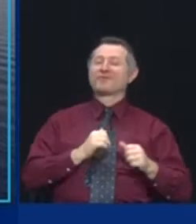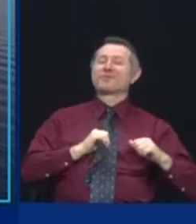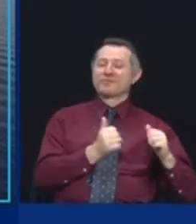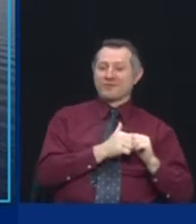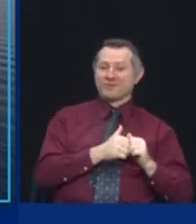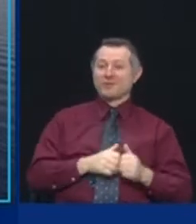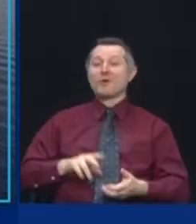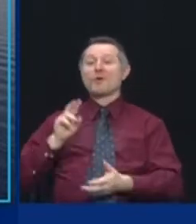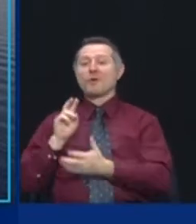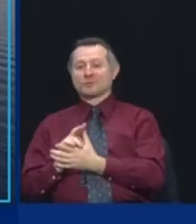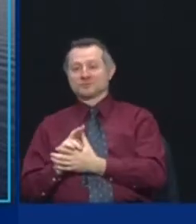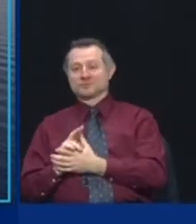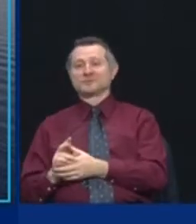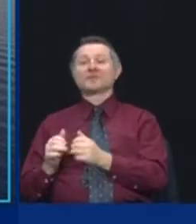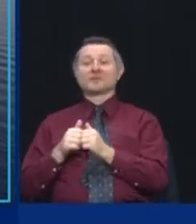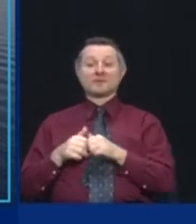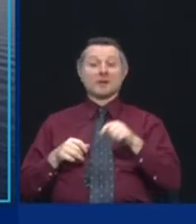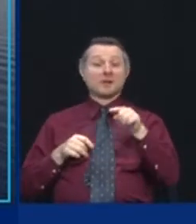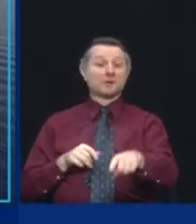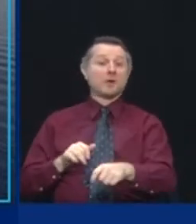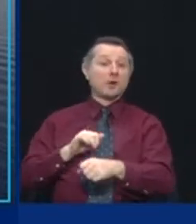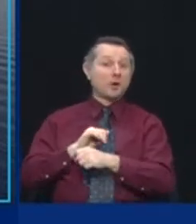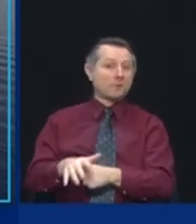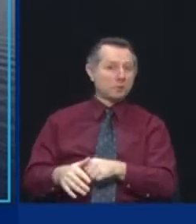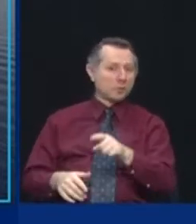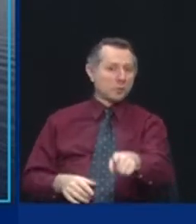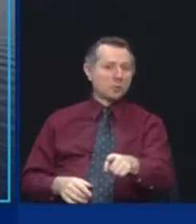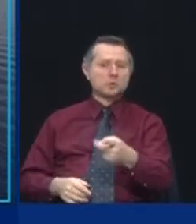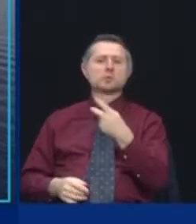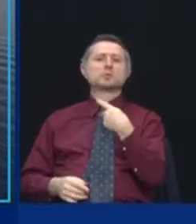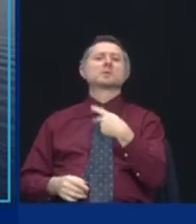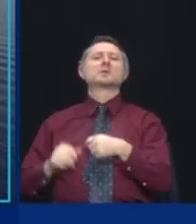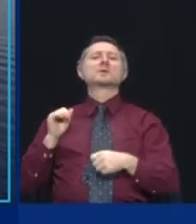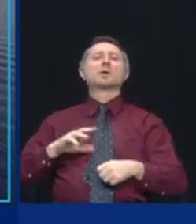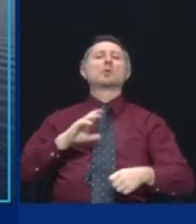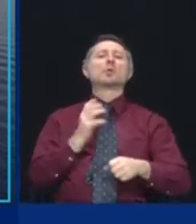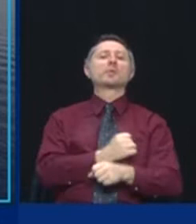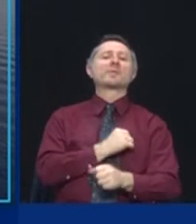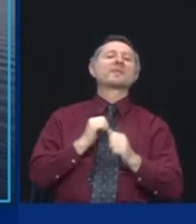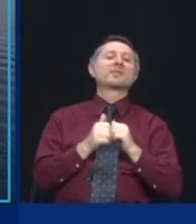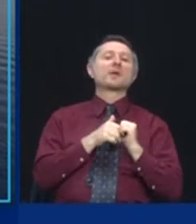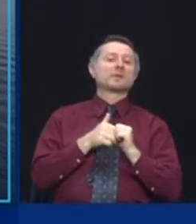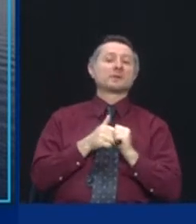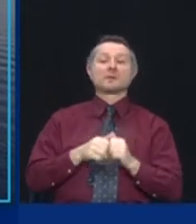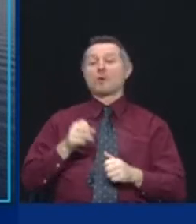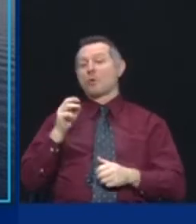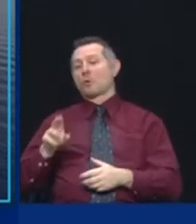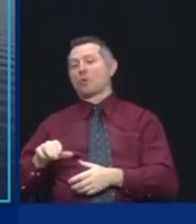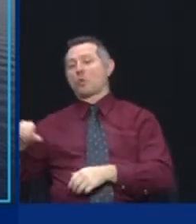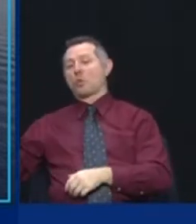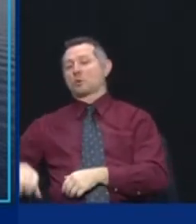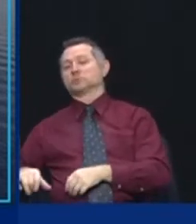TOGETHER AND YOU WIN TOGETHER OR YOU LOSE TOGETHER, WITH THIS COVID, WE EITHER WIN TOGETHER OR